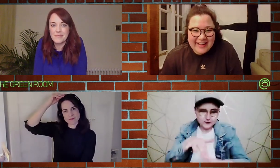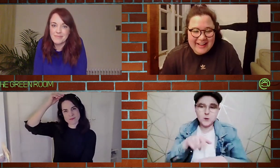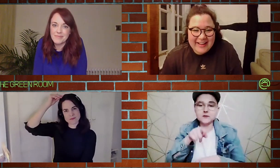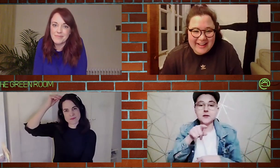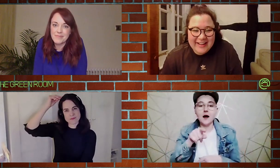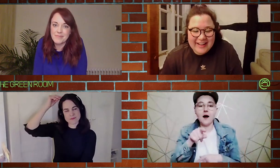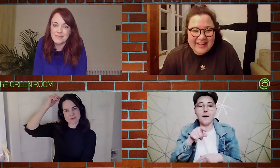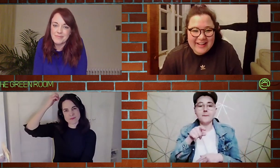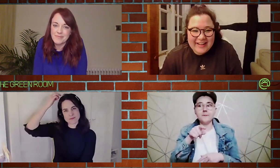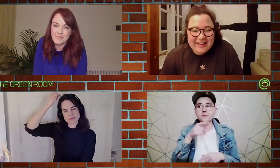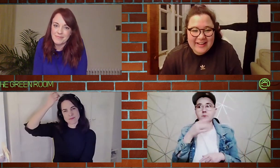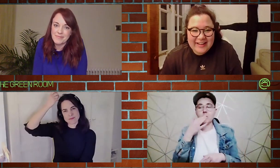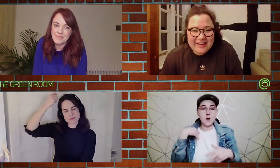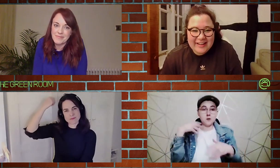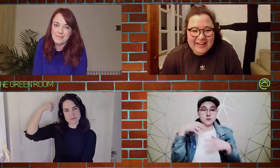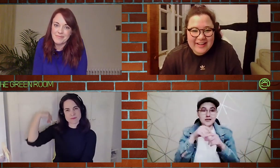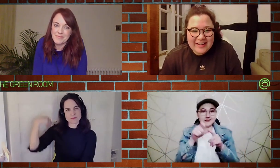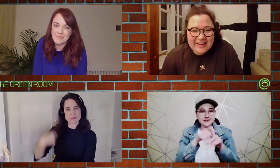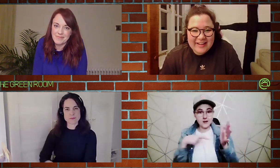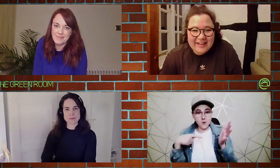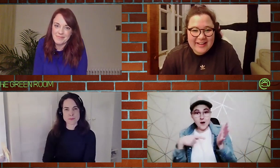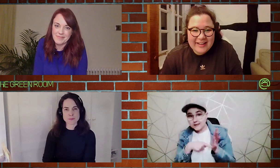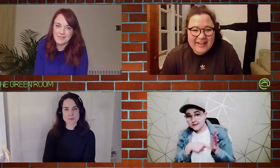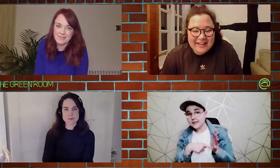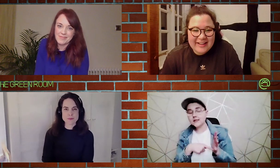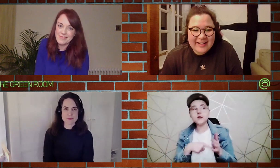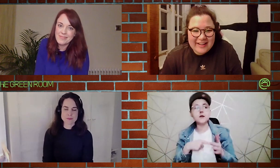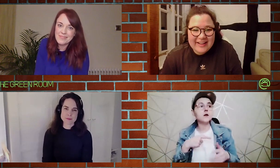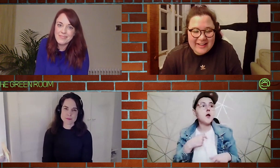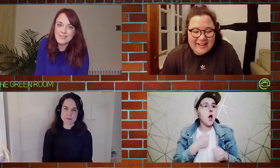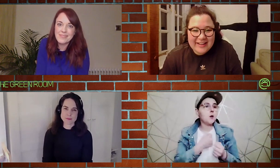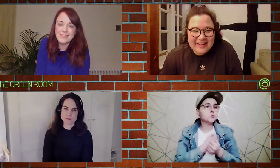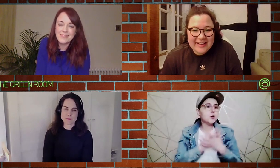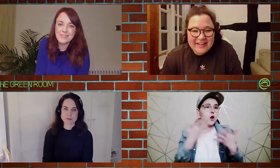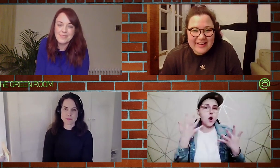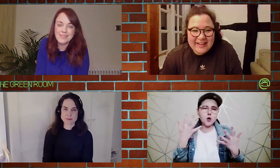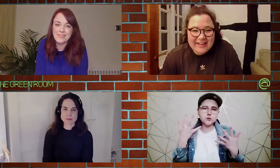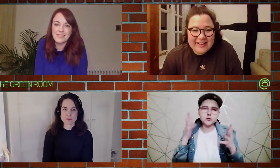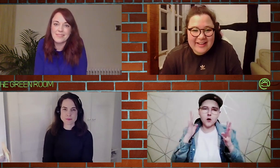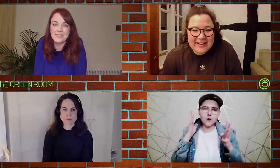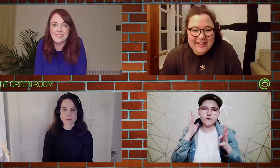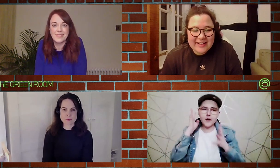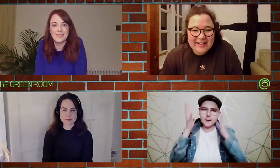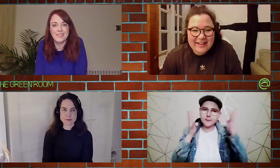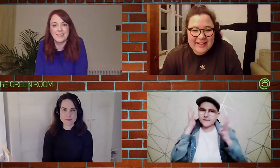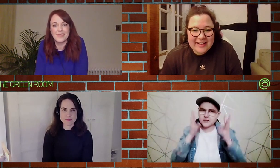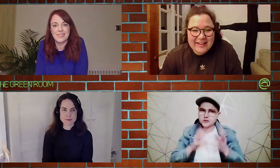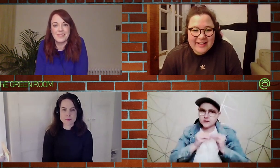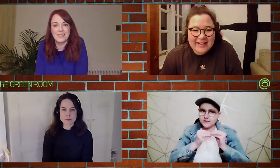I should probably clarify before we start thinking about the Conservatoire. When we worked at the